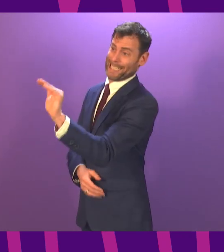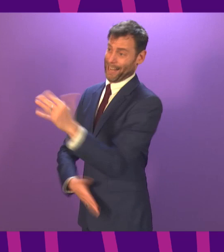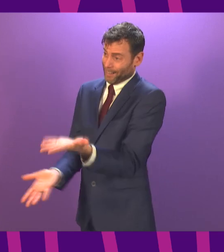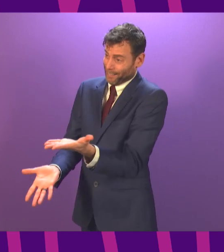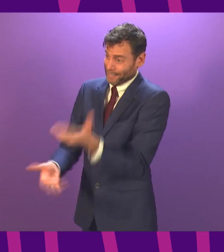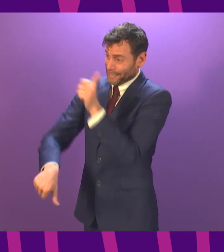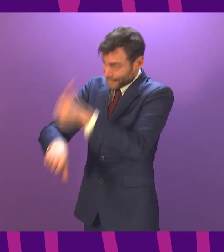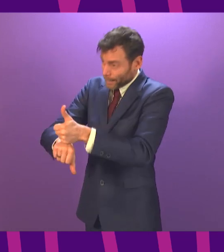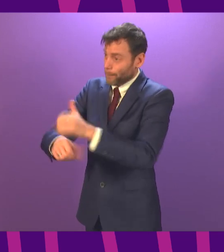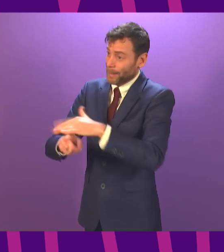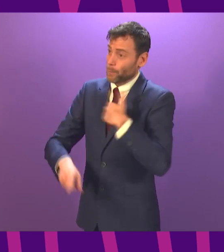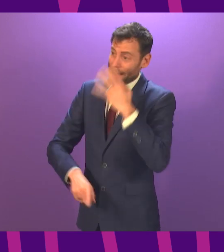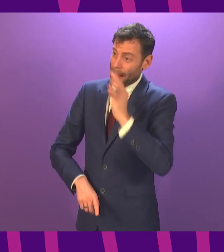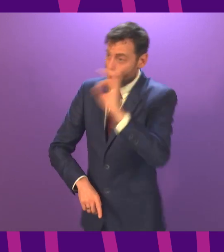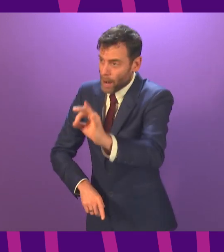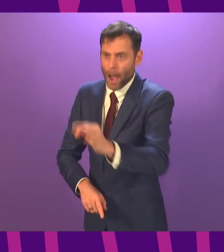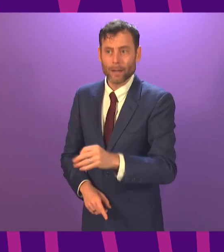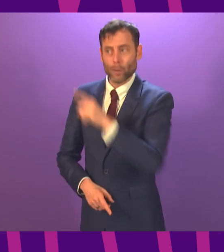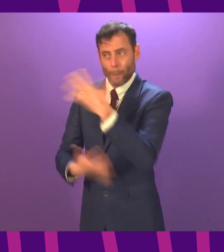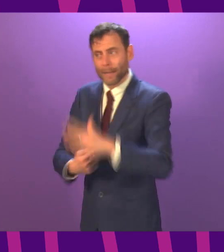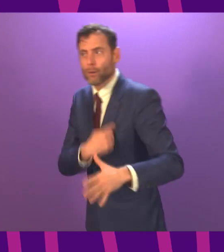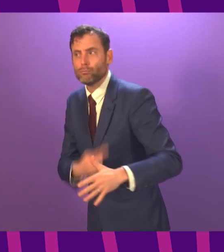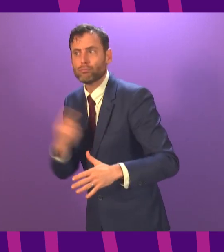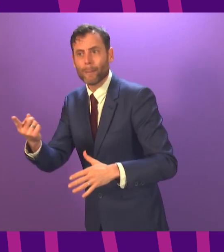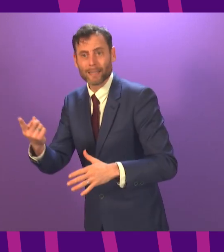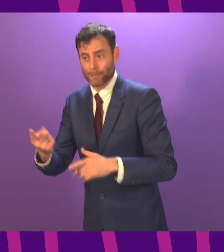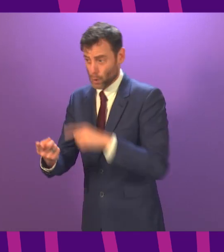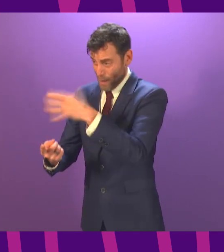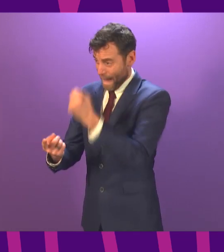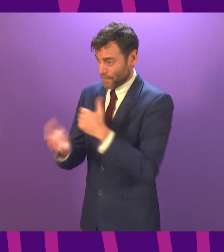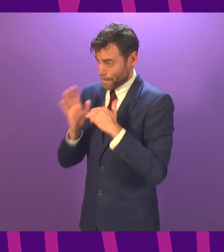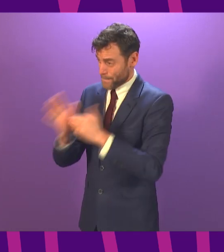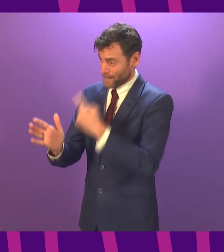to deliver on her promises and free up the millions of pounds that have already been